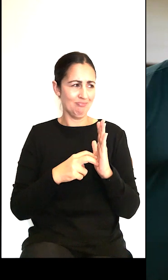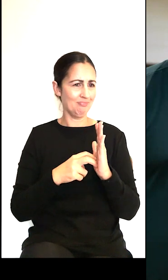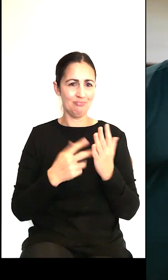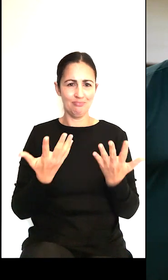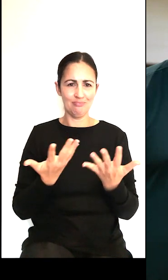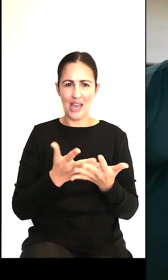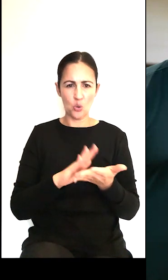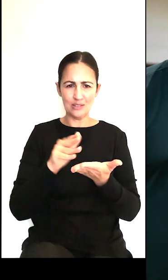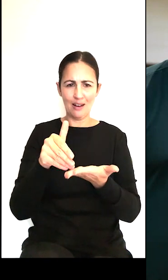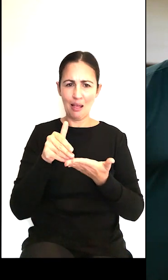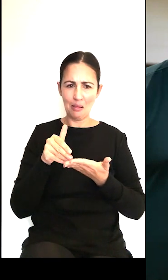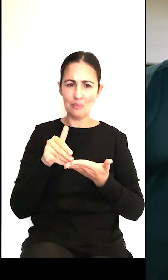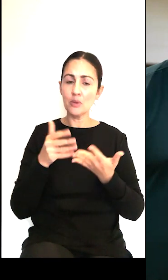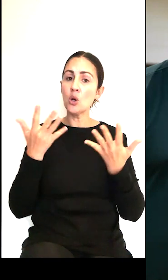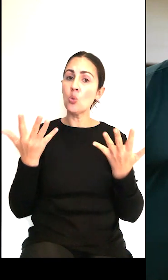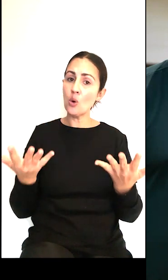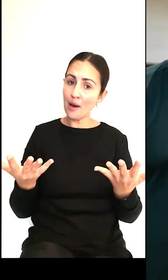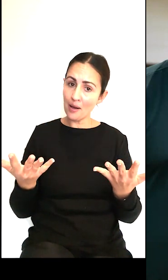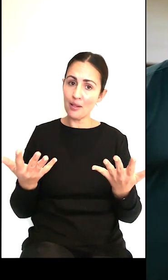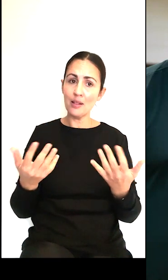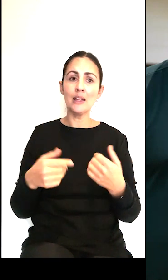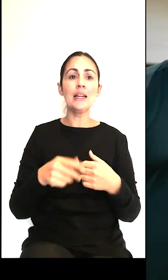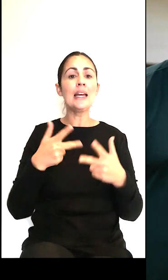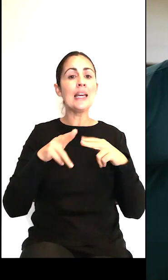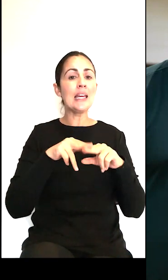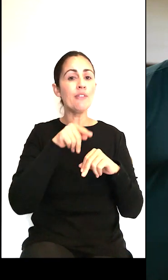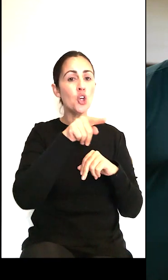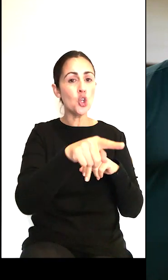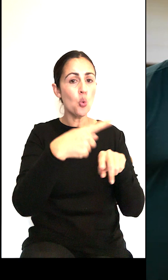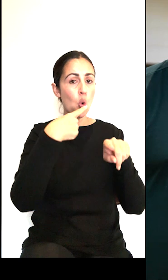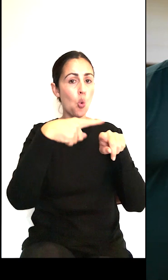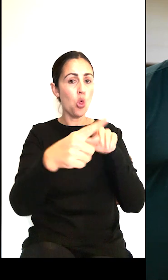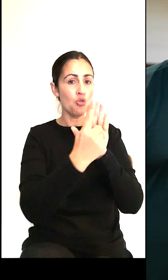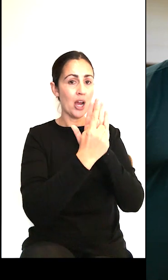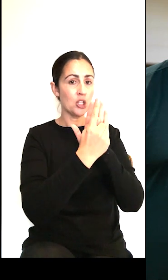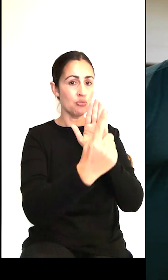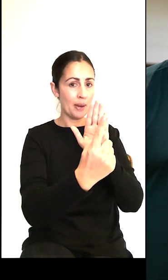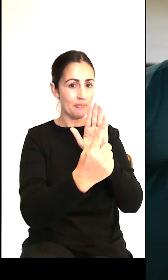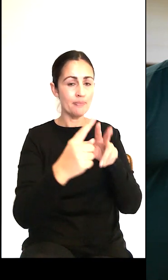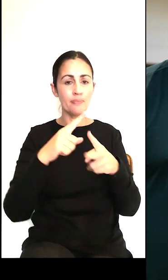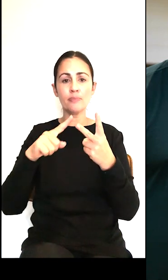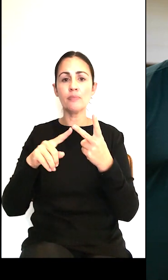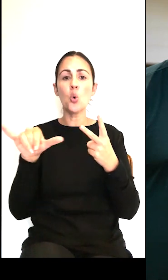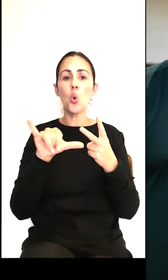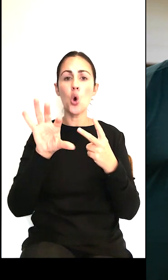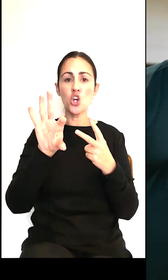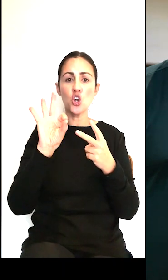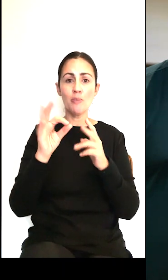As I've mentioned, as a nominated or authorised representative, so as a carer, you may be able to add health information to the record,